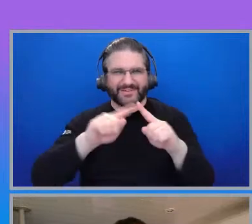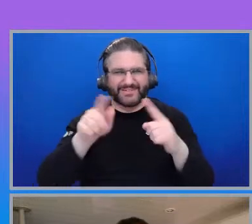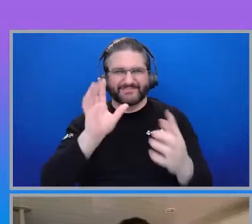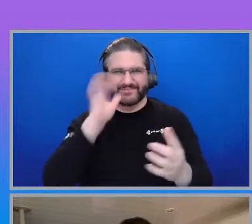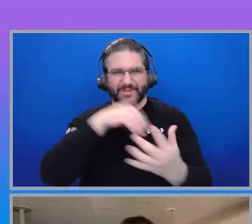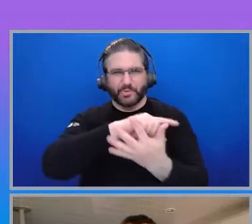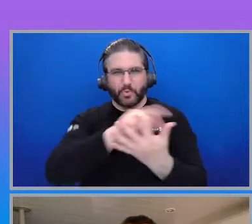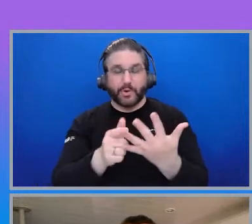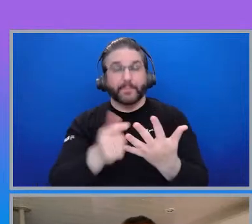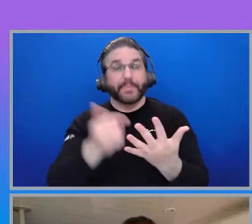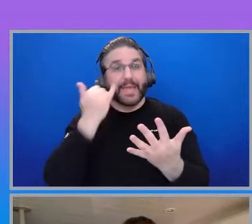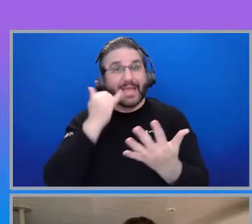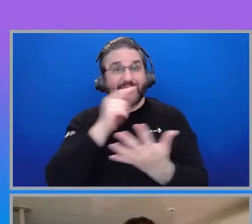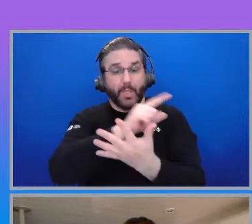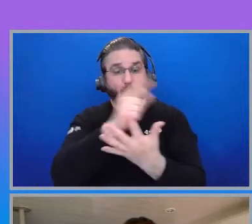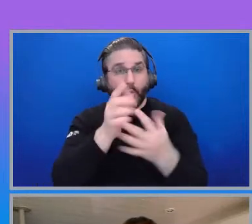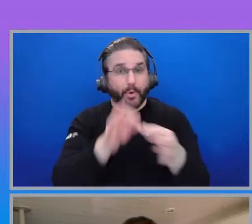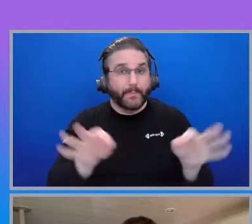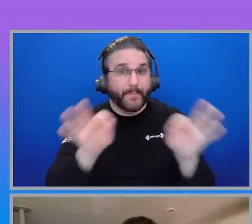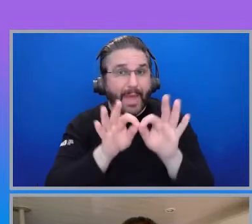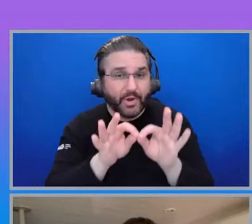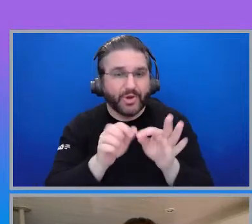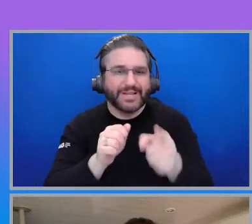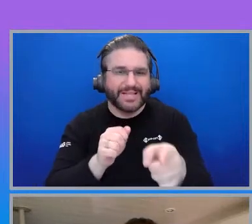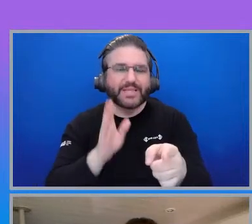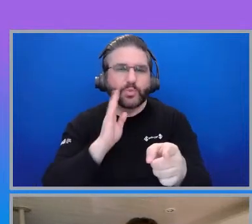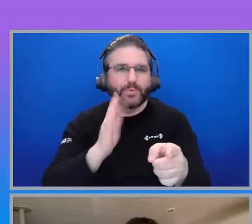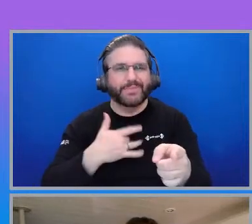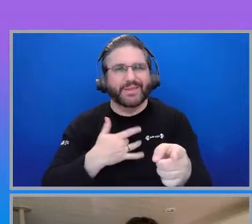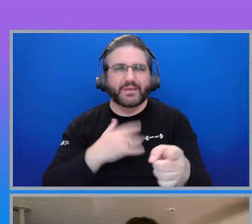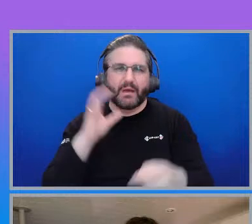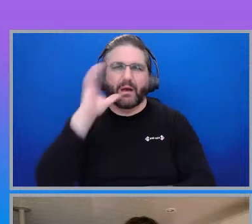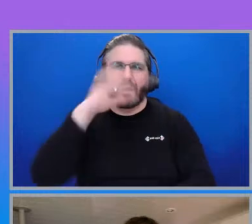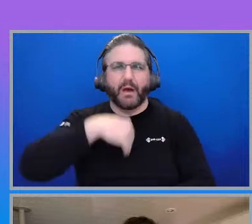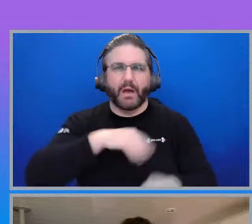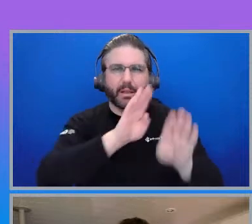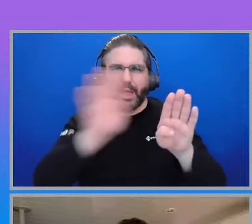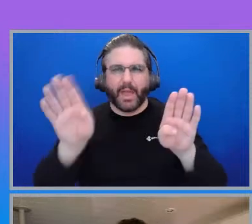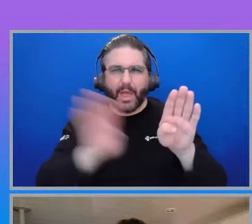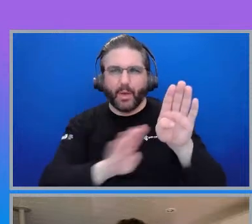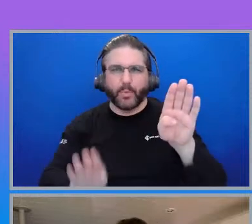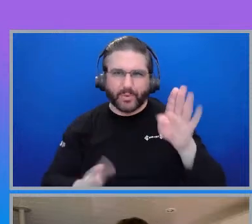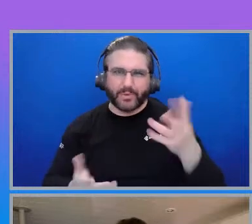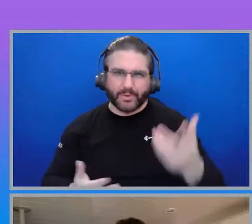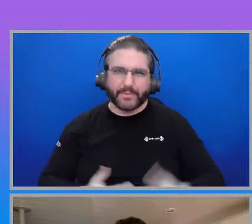the order of those things mattered, that could create a